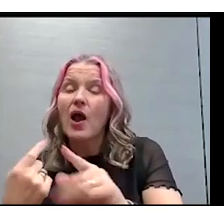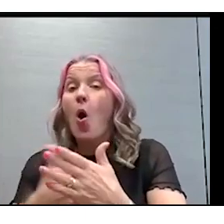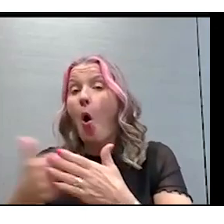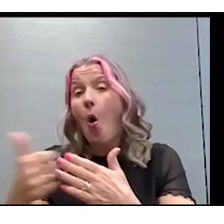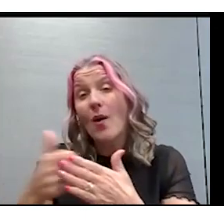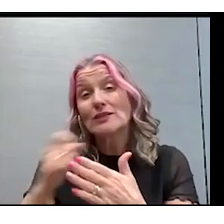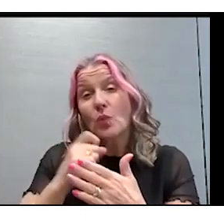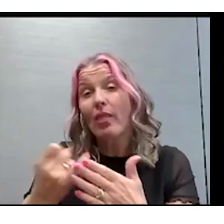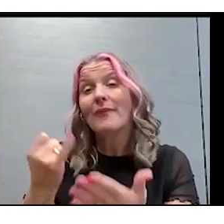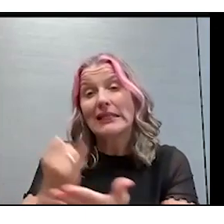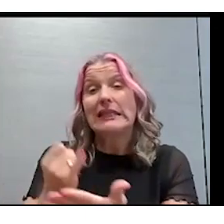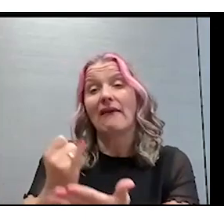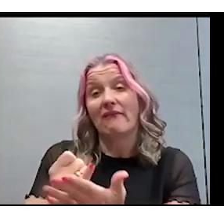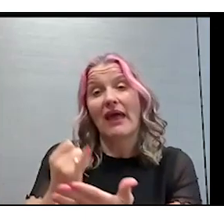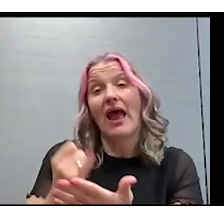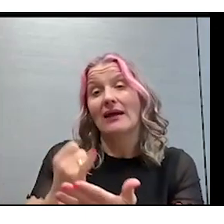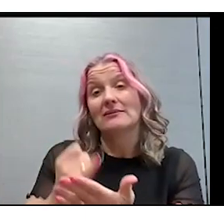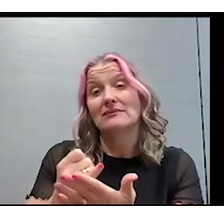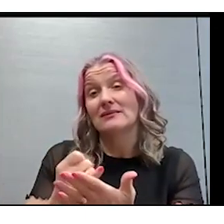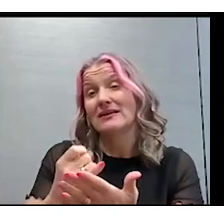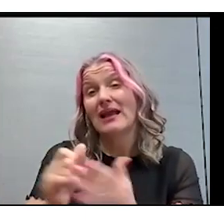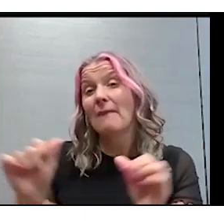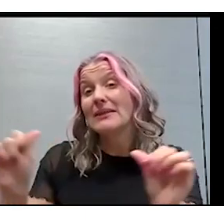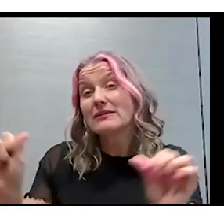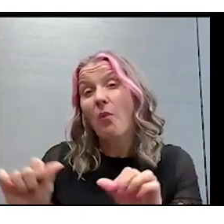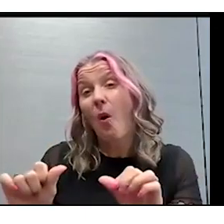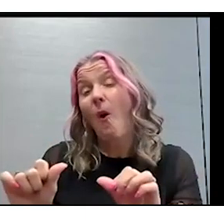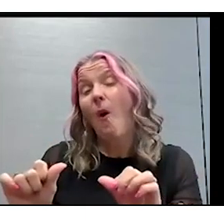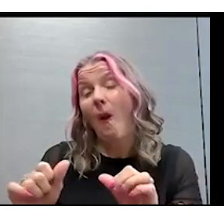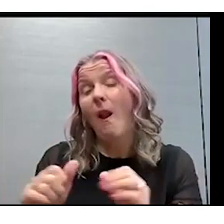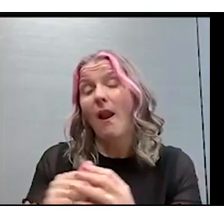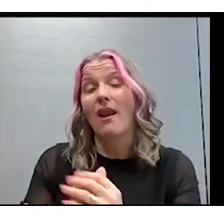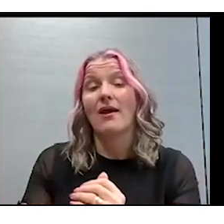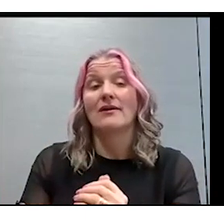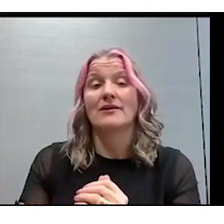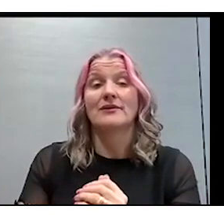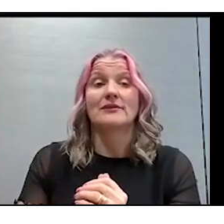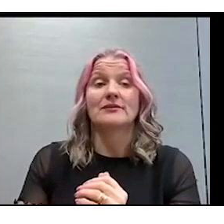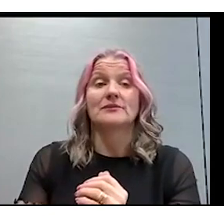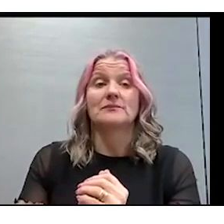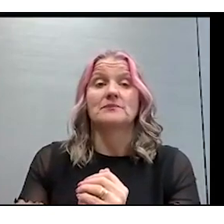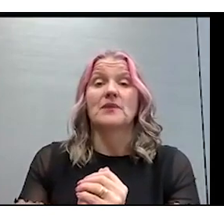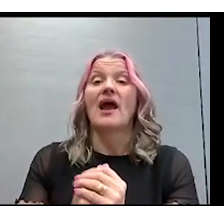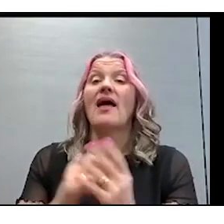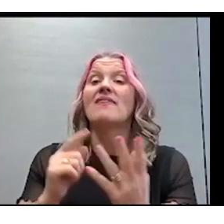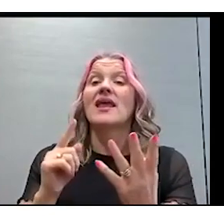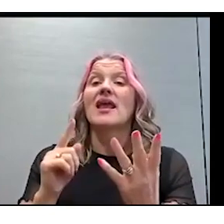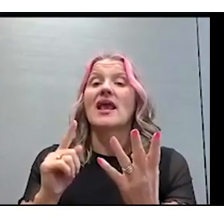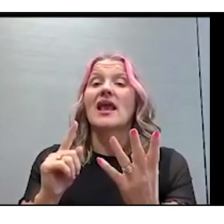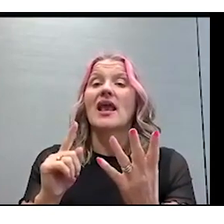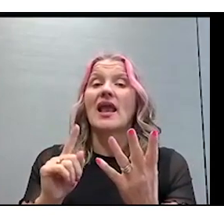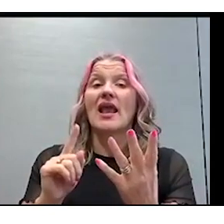that appears, even if that number is very small. And then the other lesson is, and this community